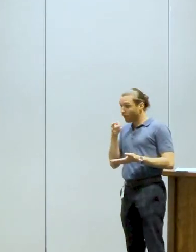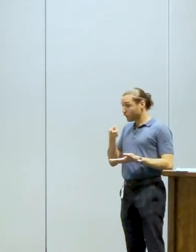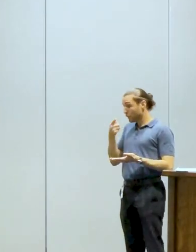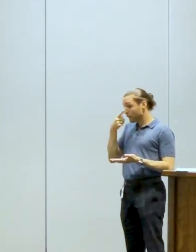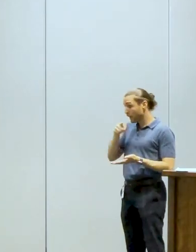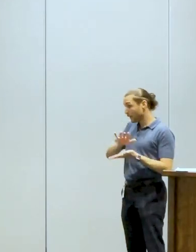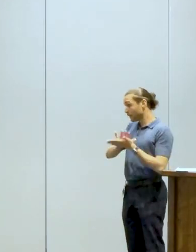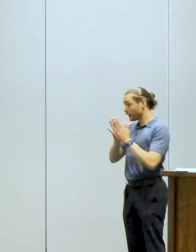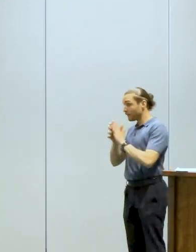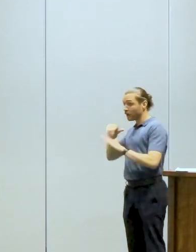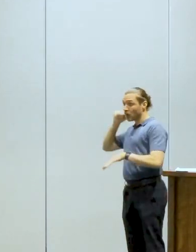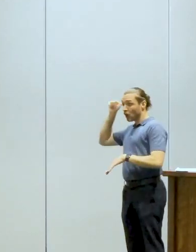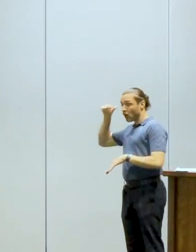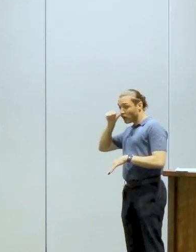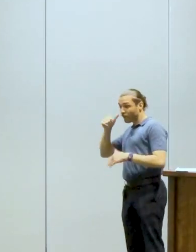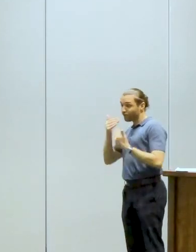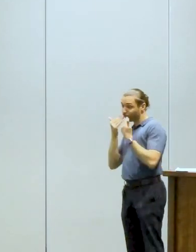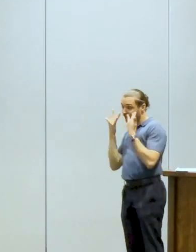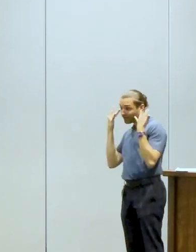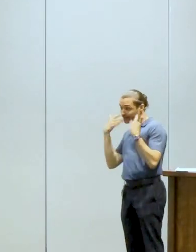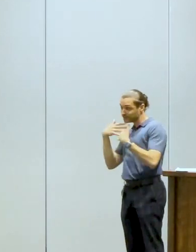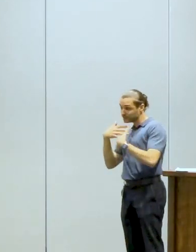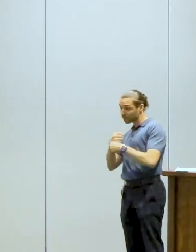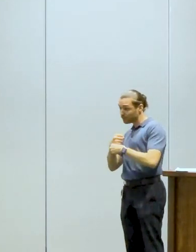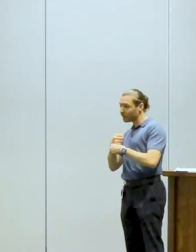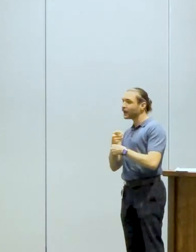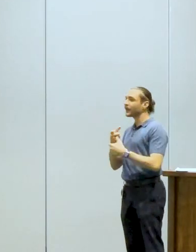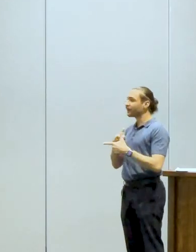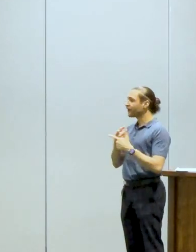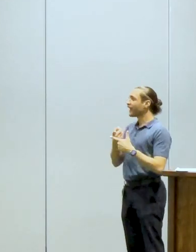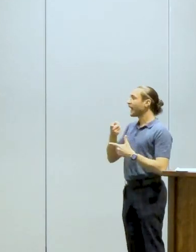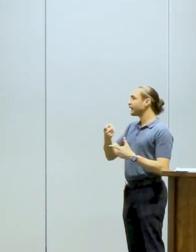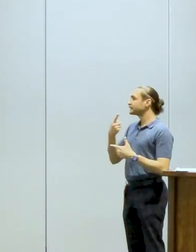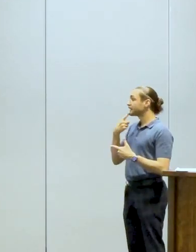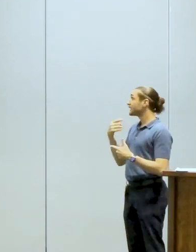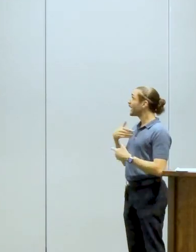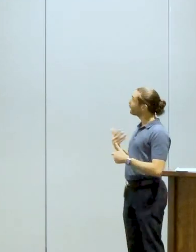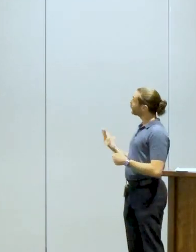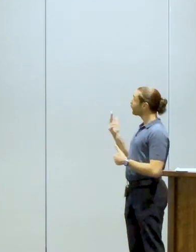Tell me more about that. And this is when it talks about three different modes, study mode, story mode and quiz mode.